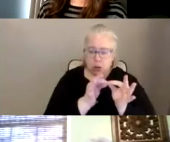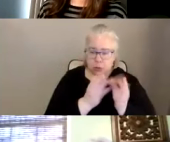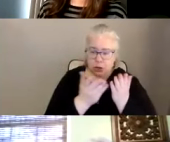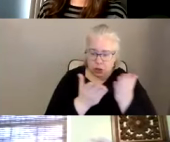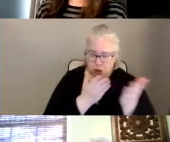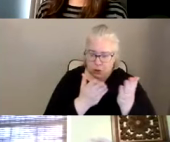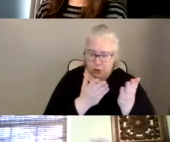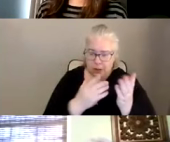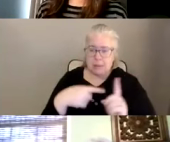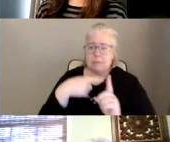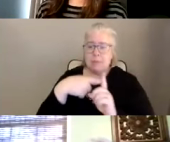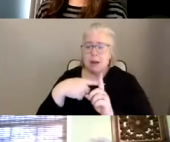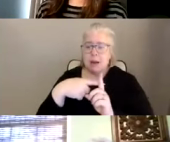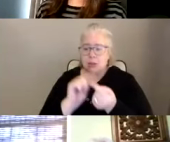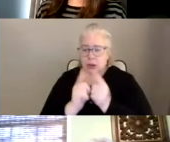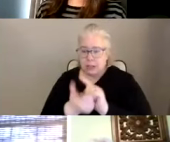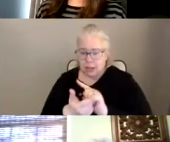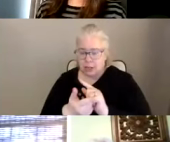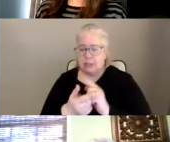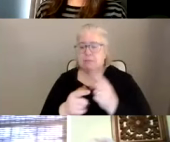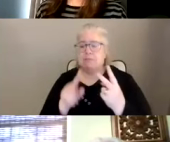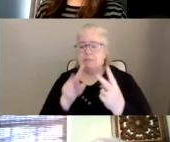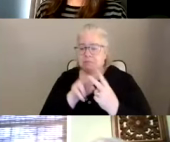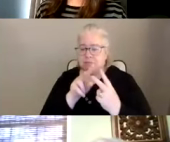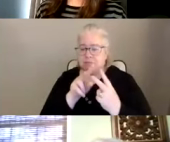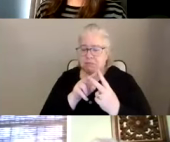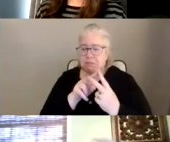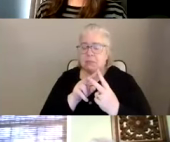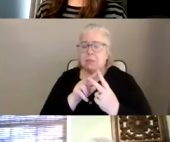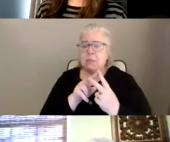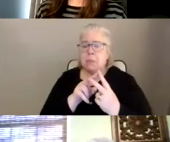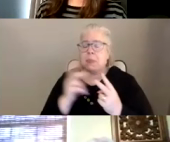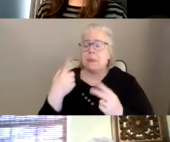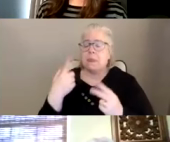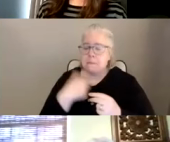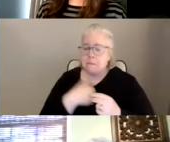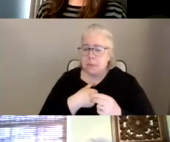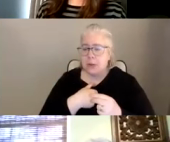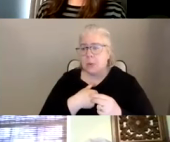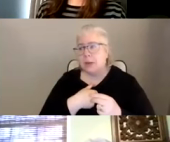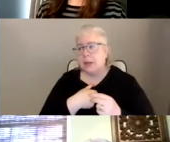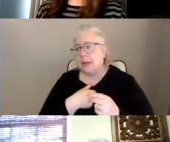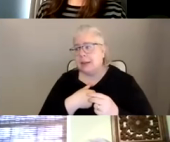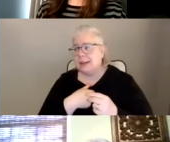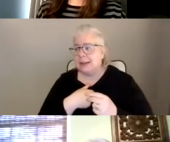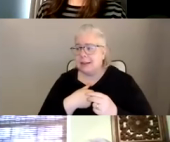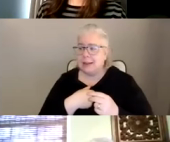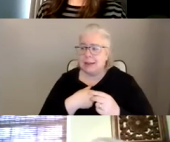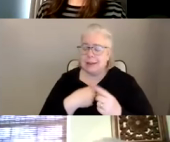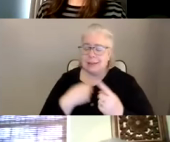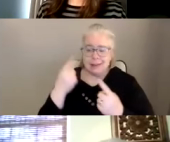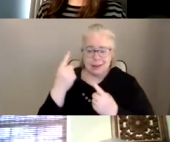in addition to translation services. We categorize anything that is written